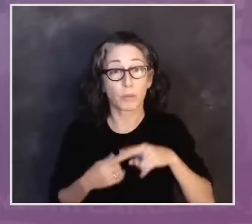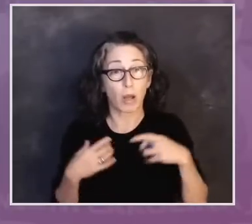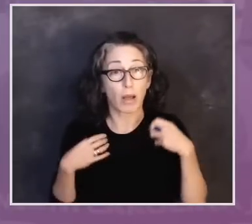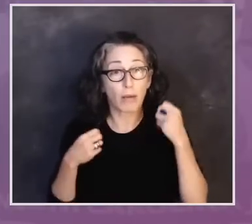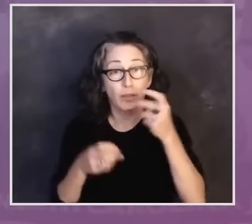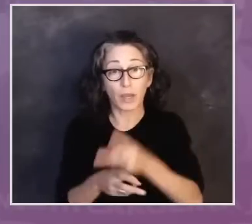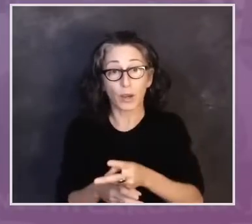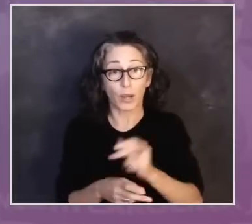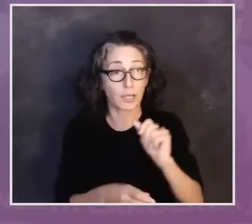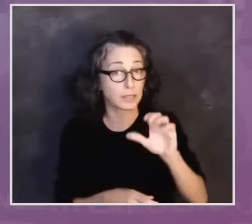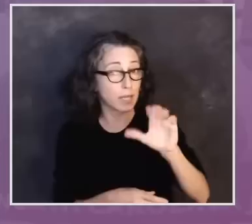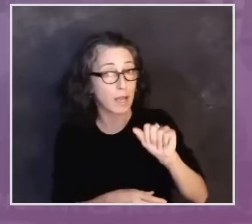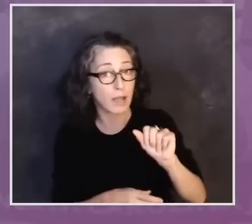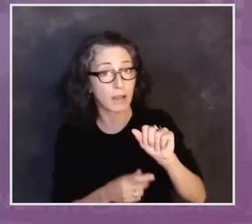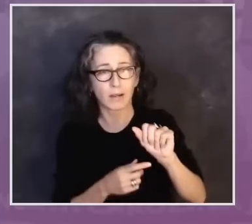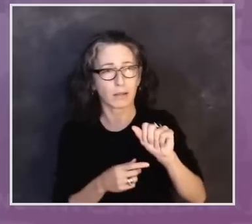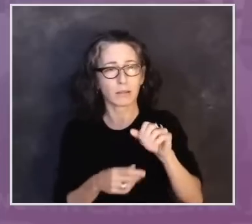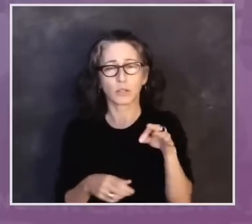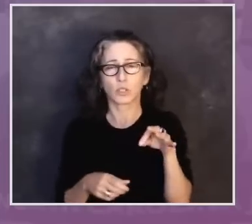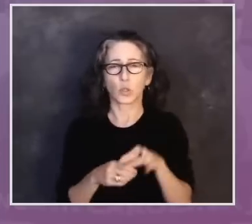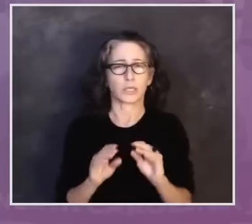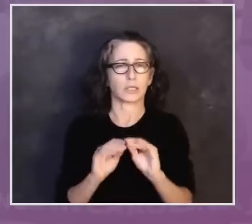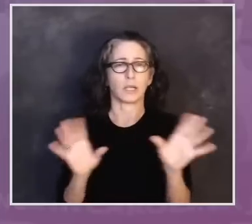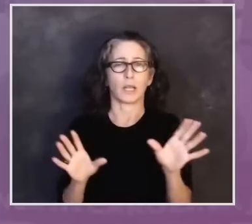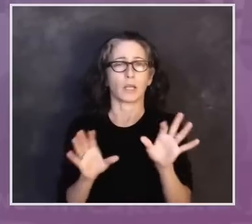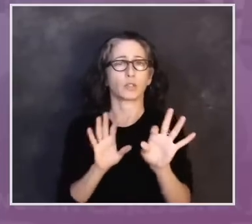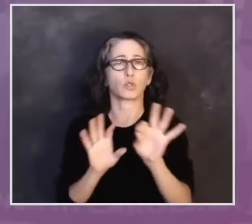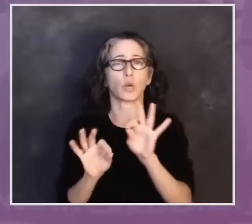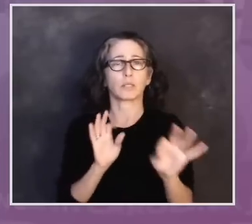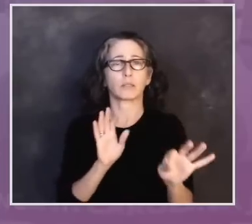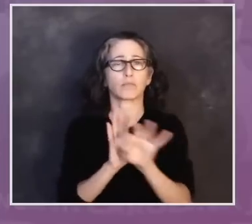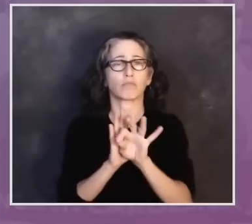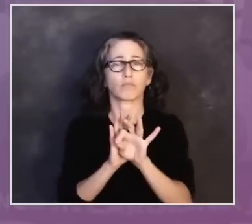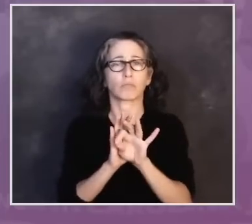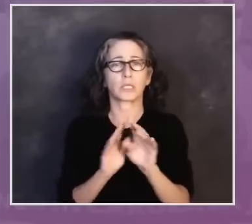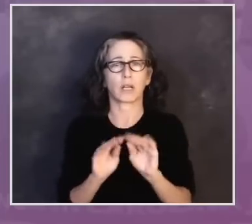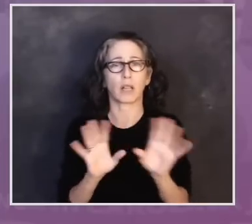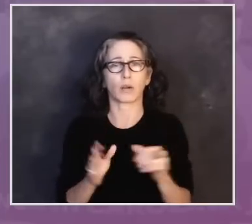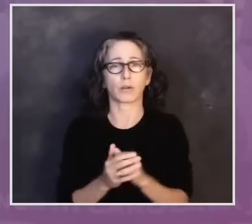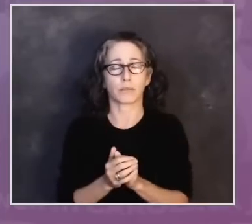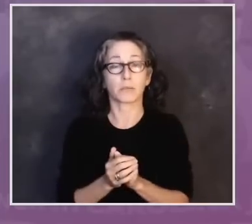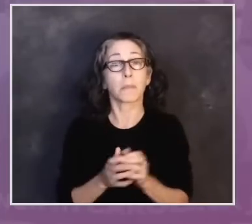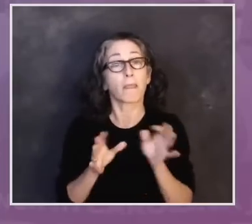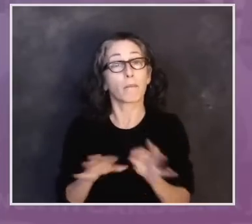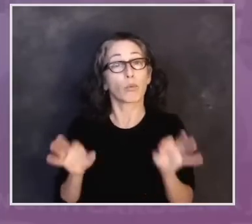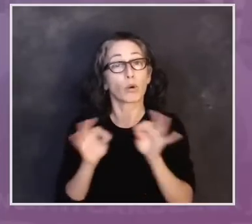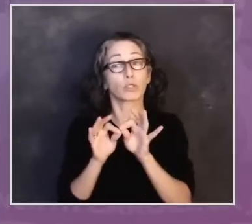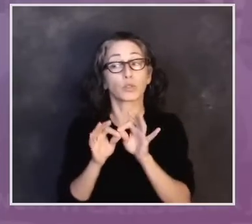CARE SYSTEM. IF THAT IS SOMETHING THAT IS CONCERNING YOU, IF YOU ARE WORRIED ABOUT IT, THE CHOICE